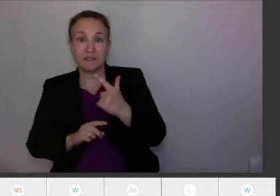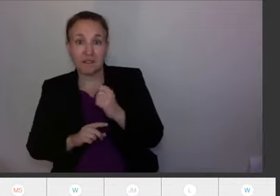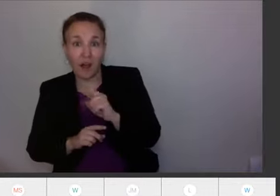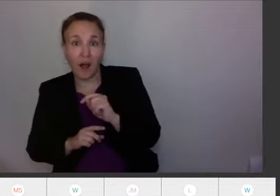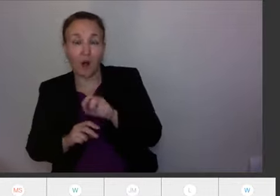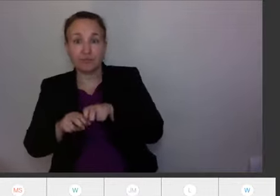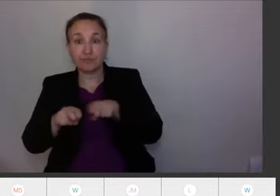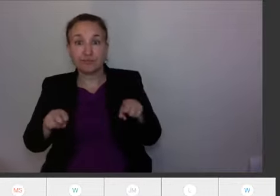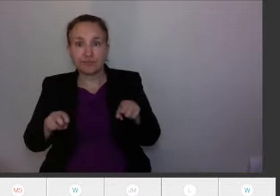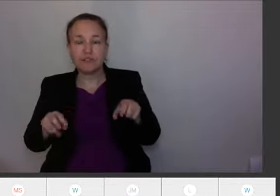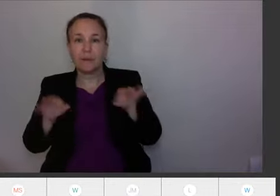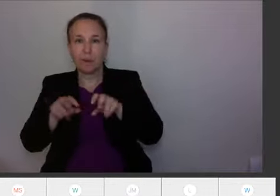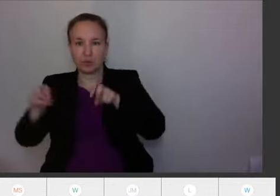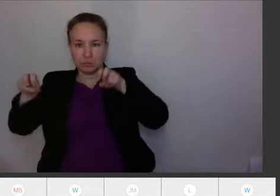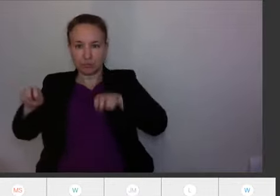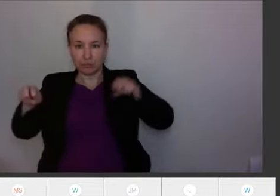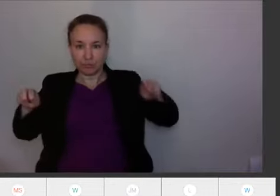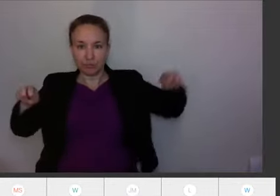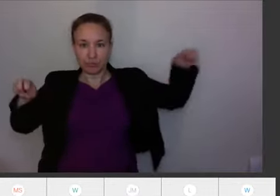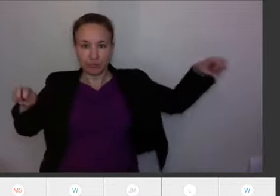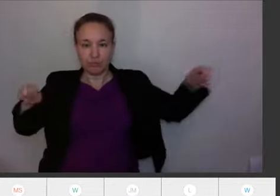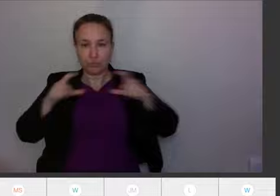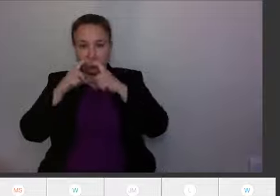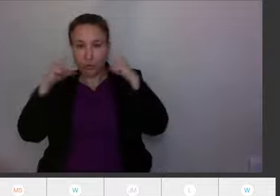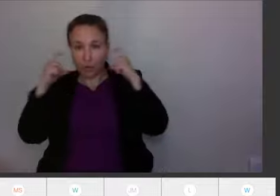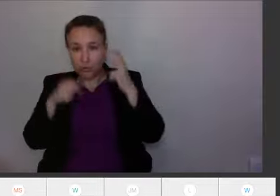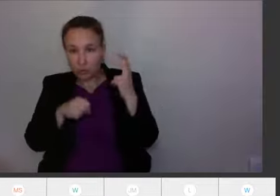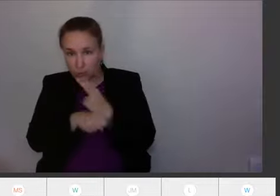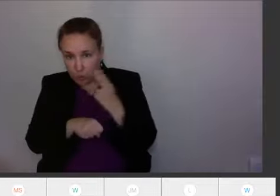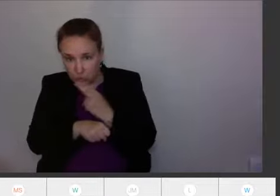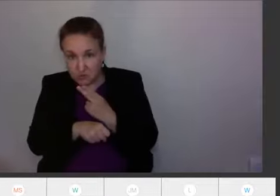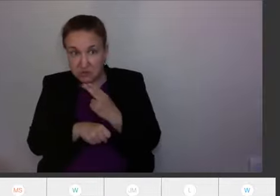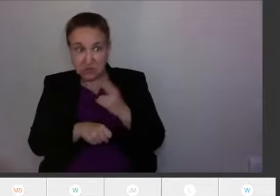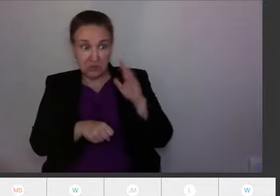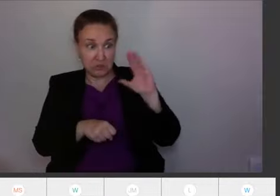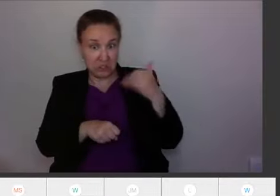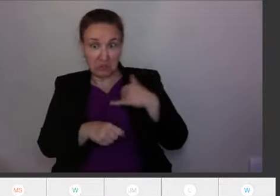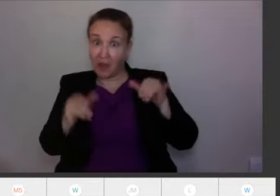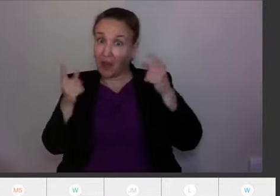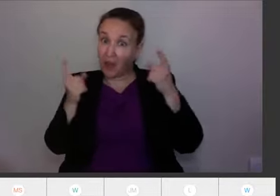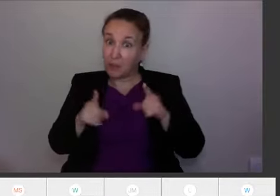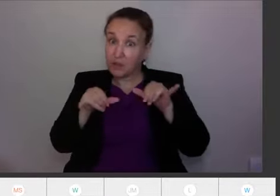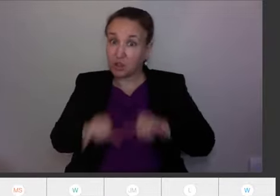and it does not appear that that is happening consistently